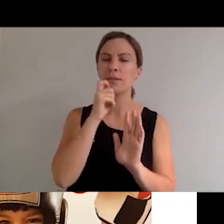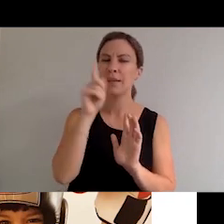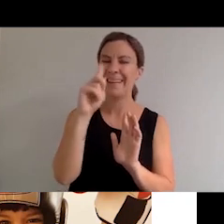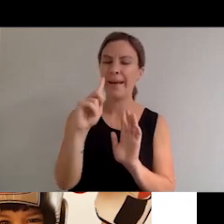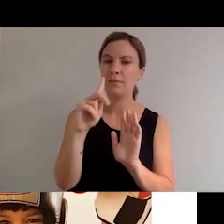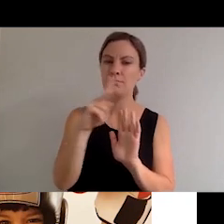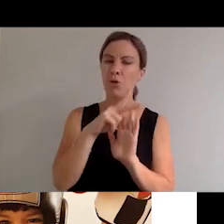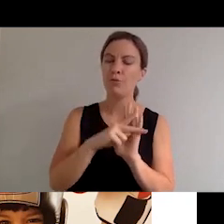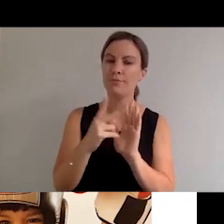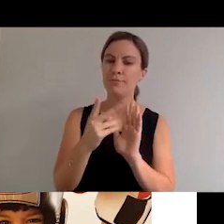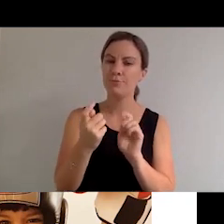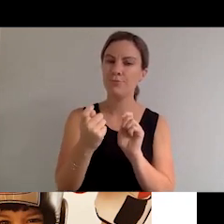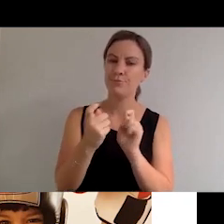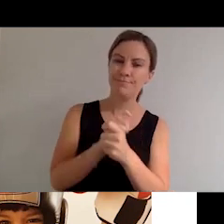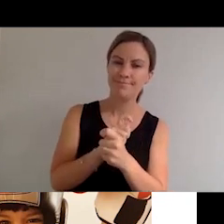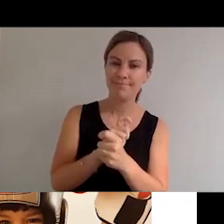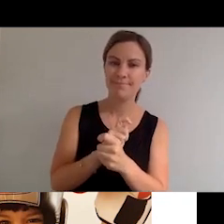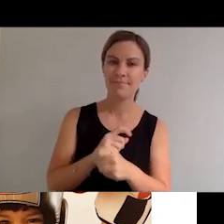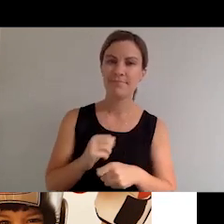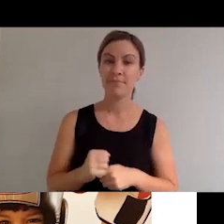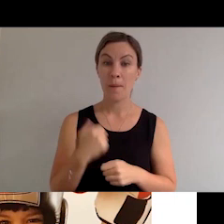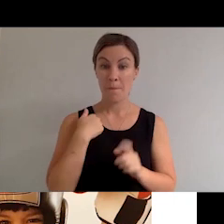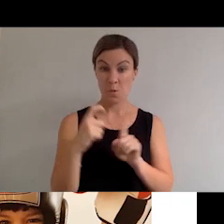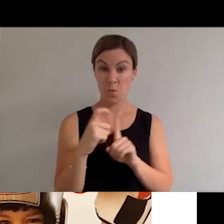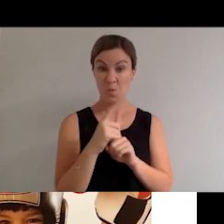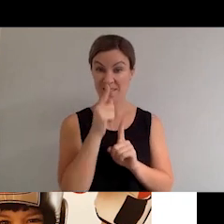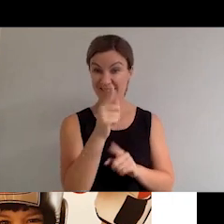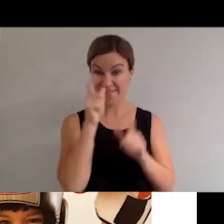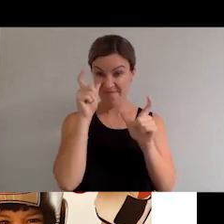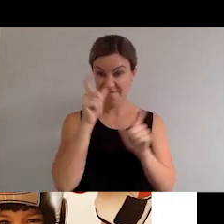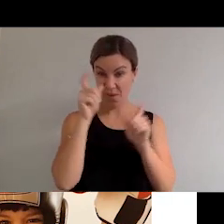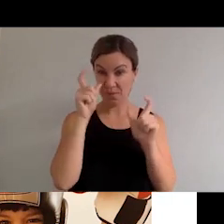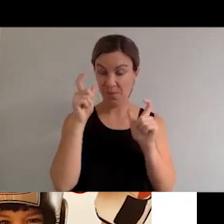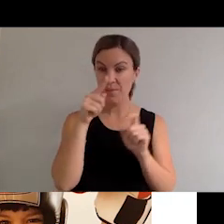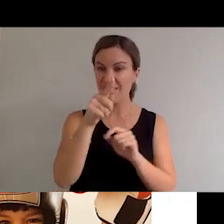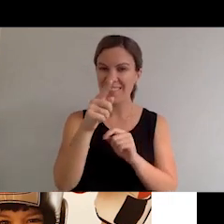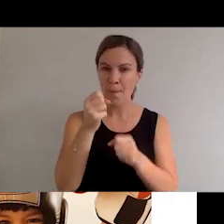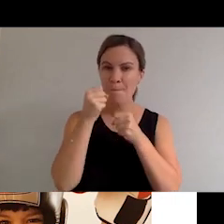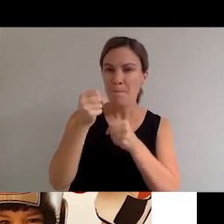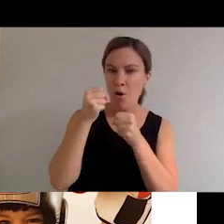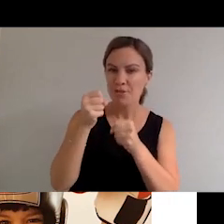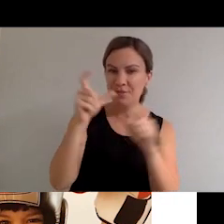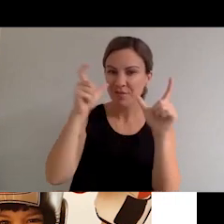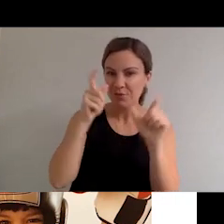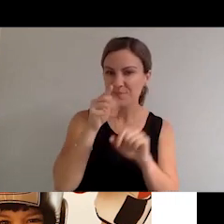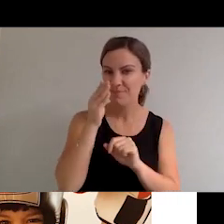So, I have included my picture of my daughter there as a - her version of a professional boxer, because I feel like going into